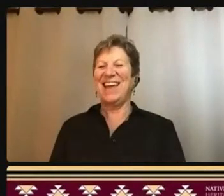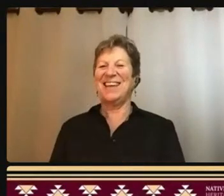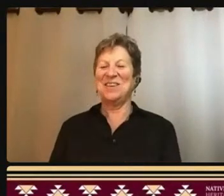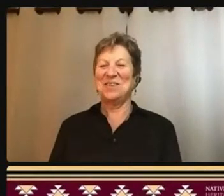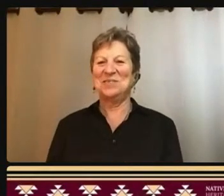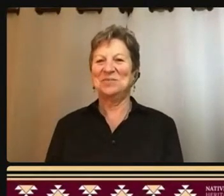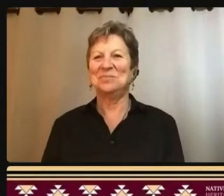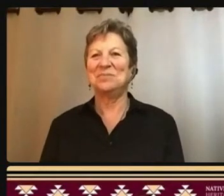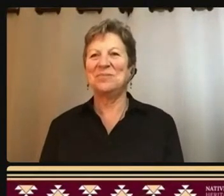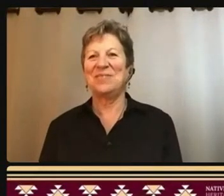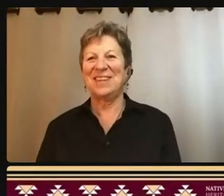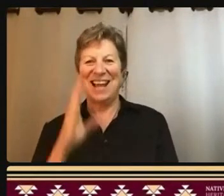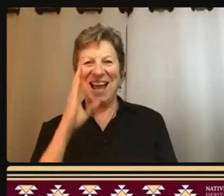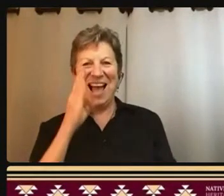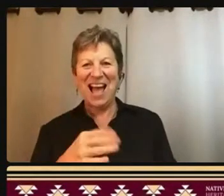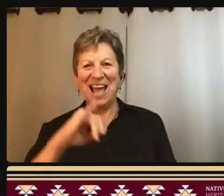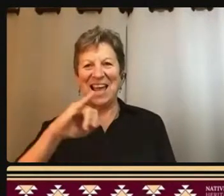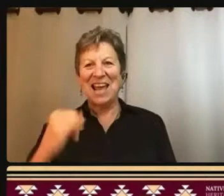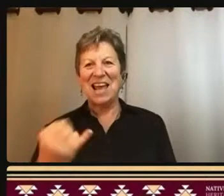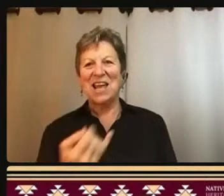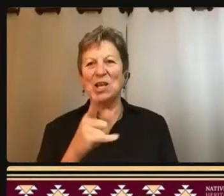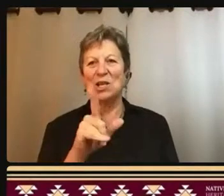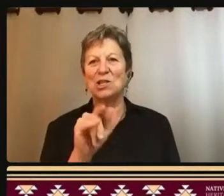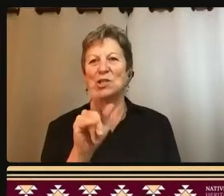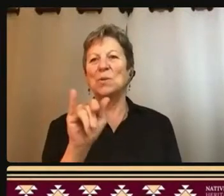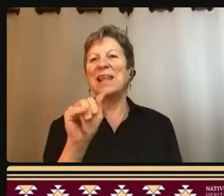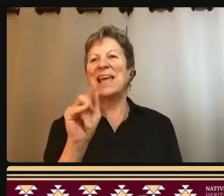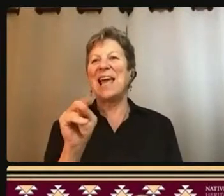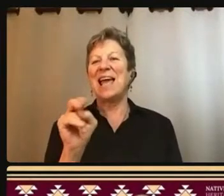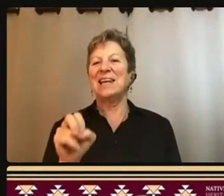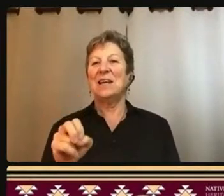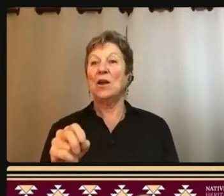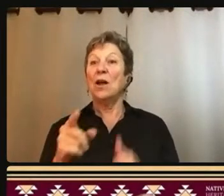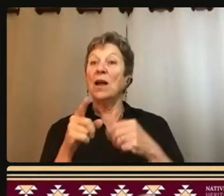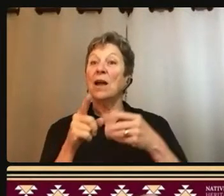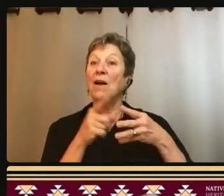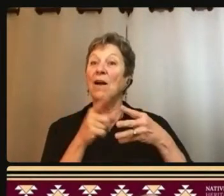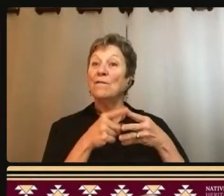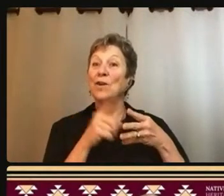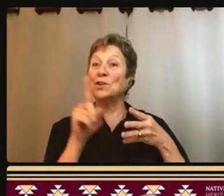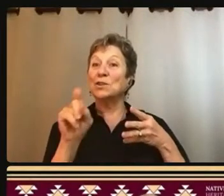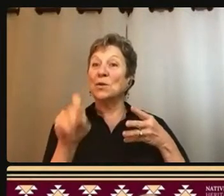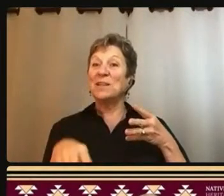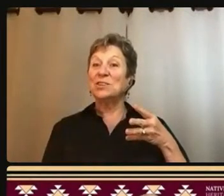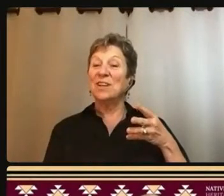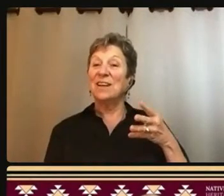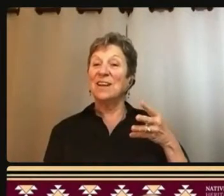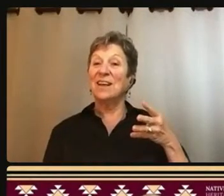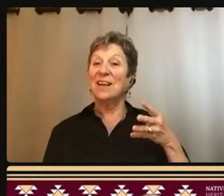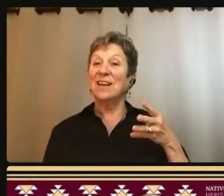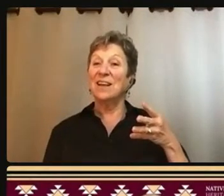KNOW PRESSING YOU TO DO